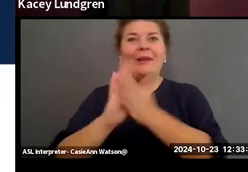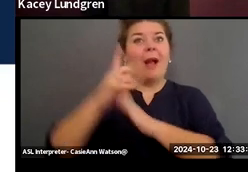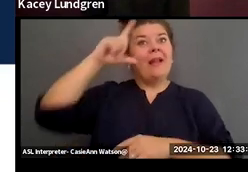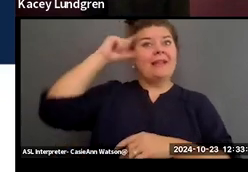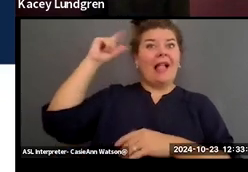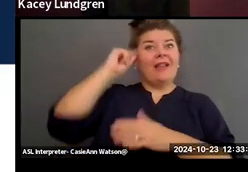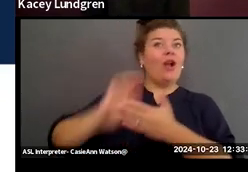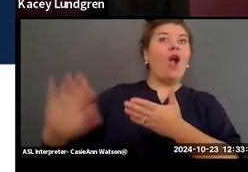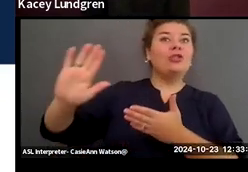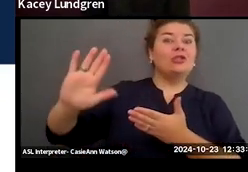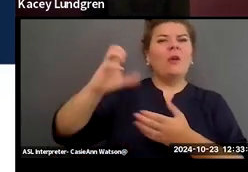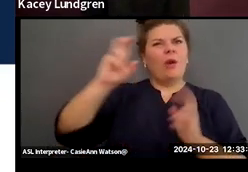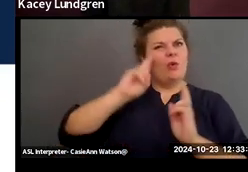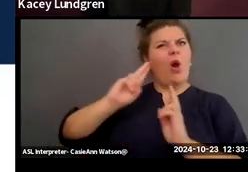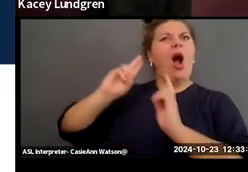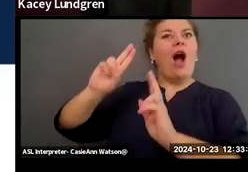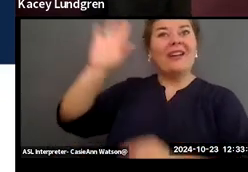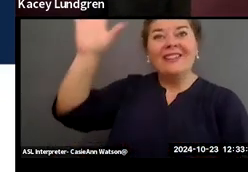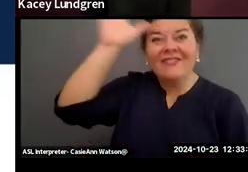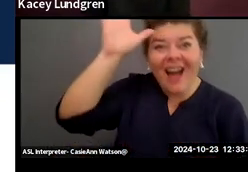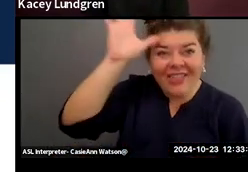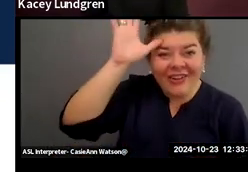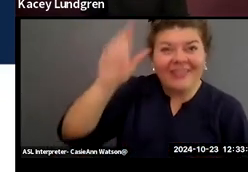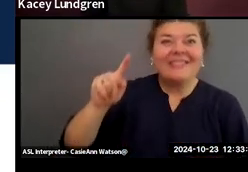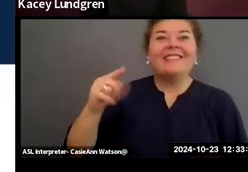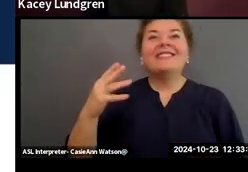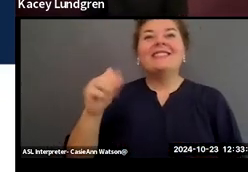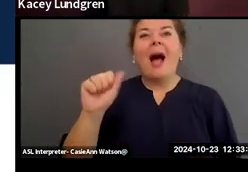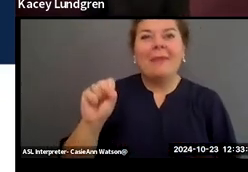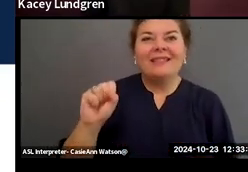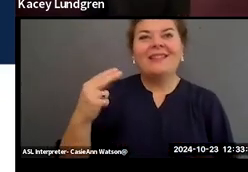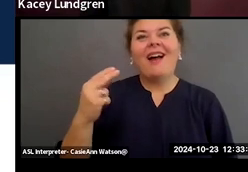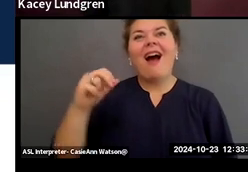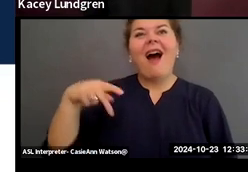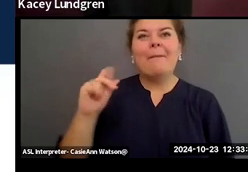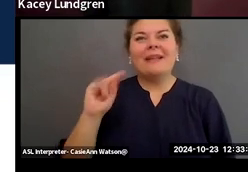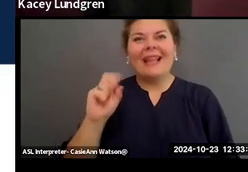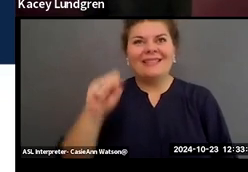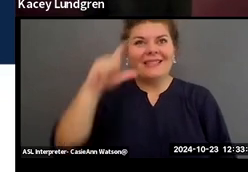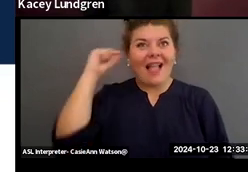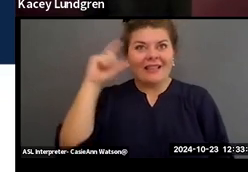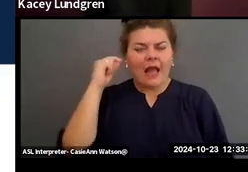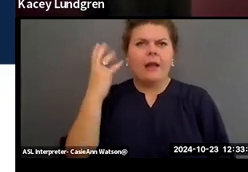to honor his father Thomas Hopkins Gallaudet. I know you might think after hearing this history,